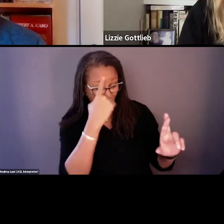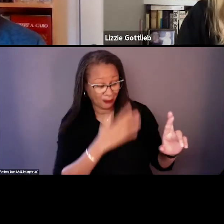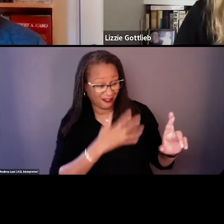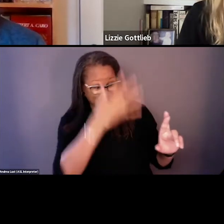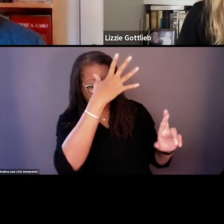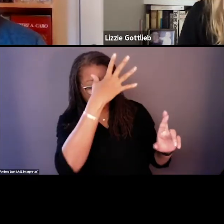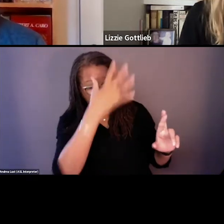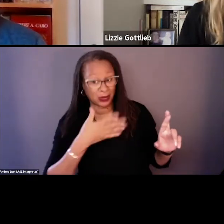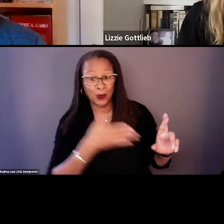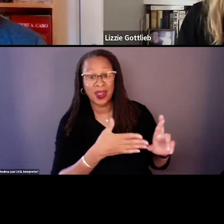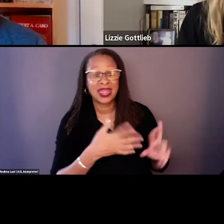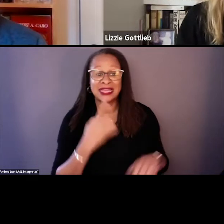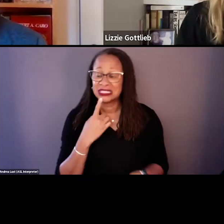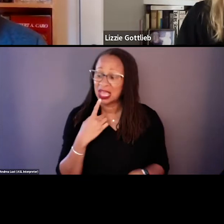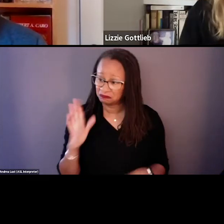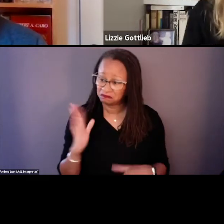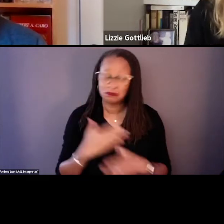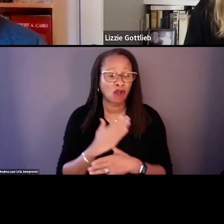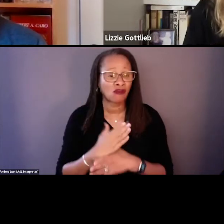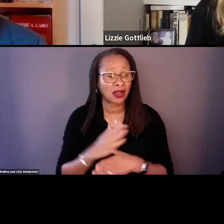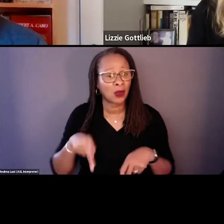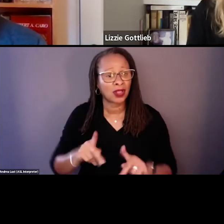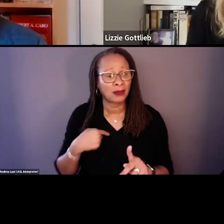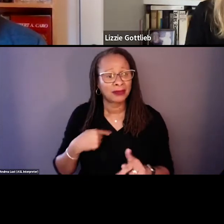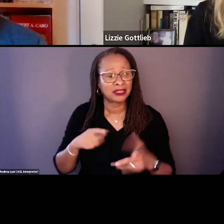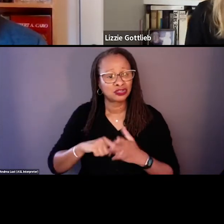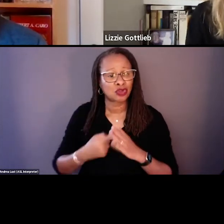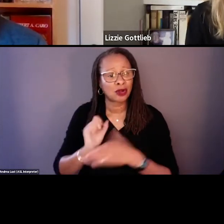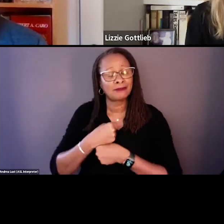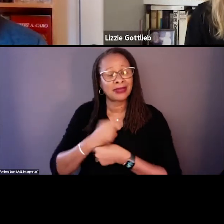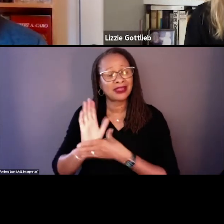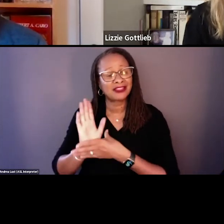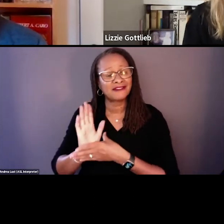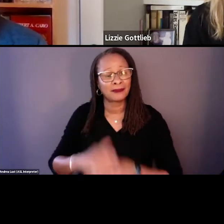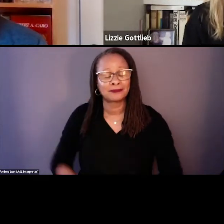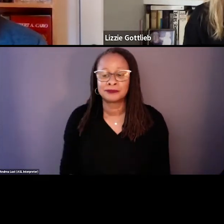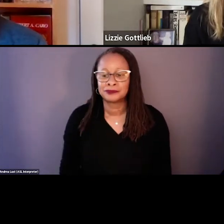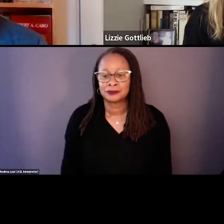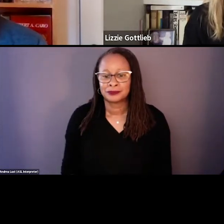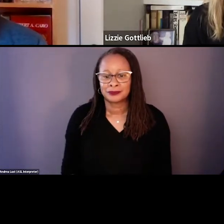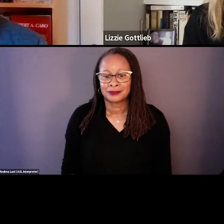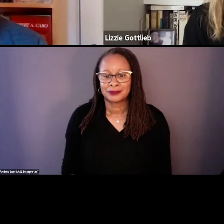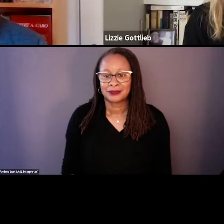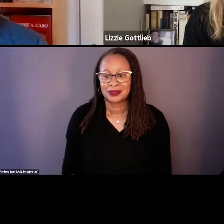respect for my father in a way. He said, all right, he would let me start making this film.